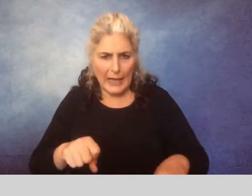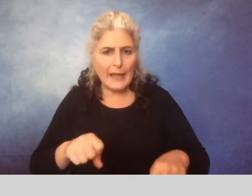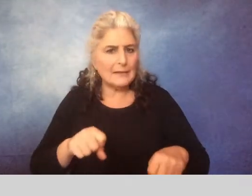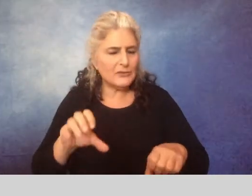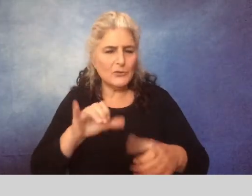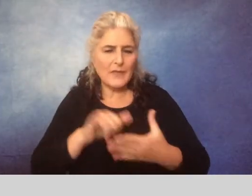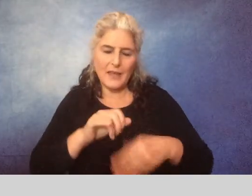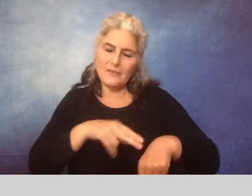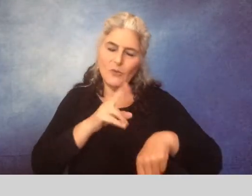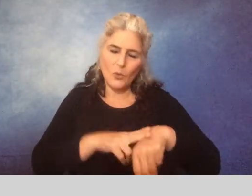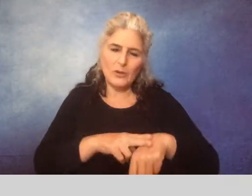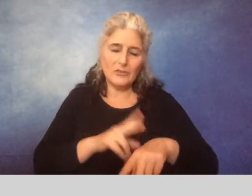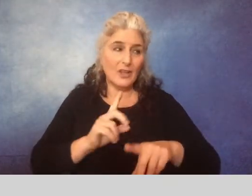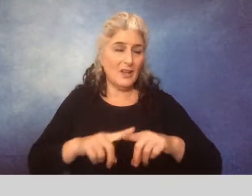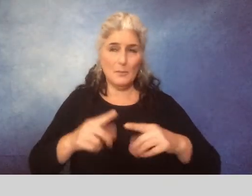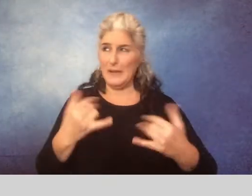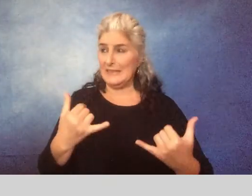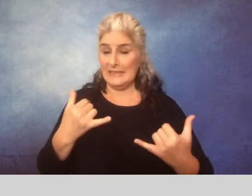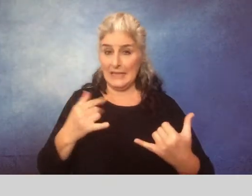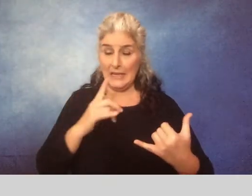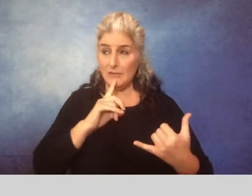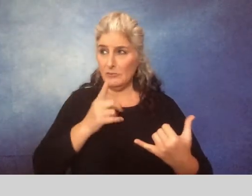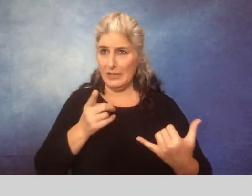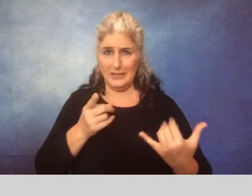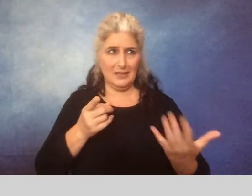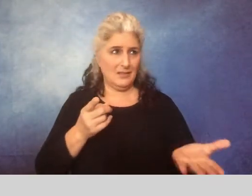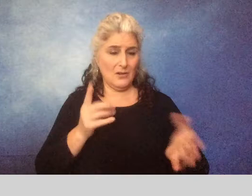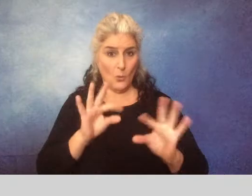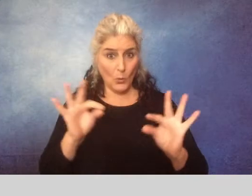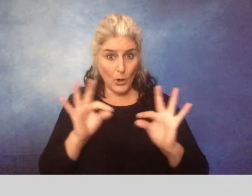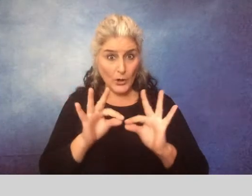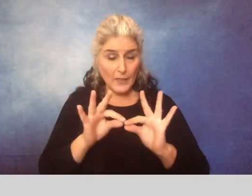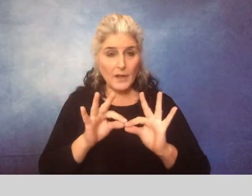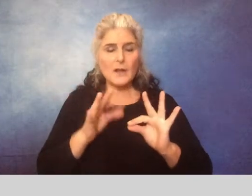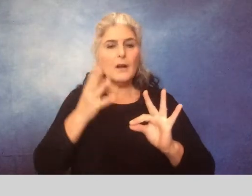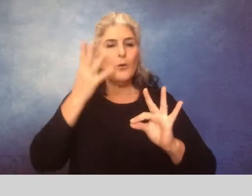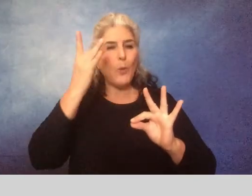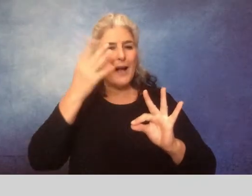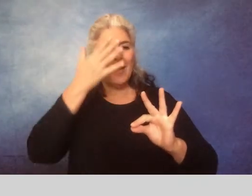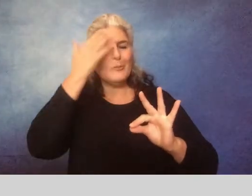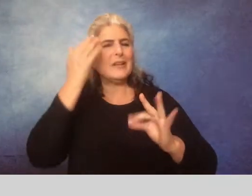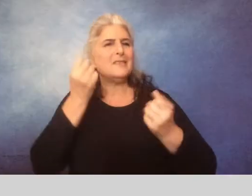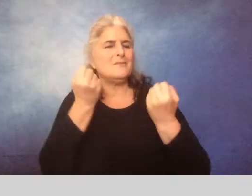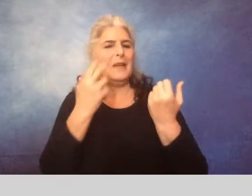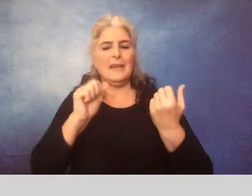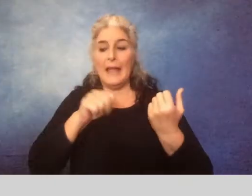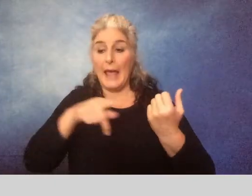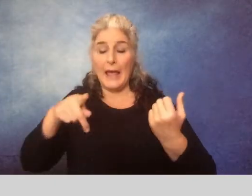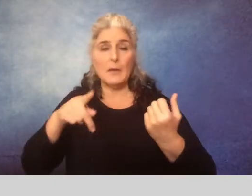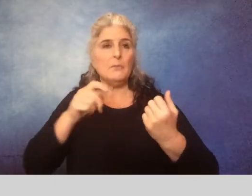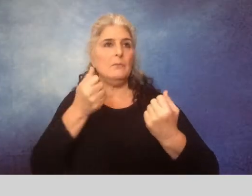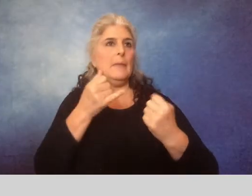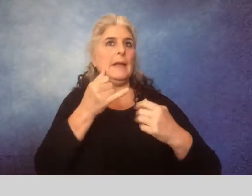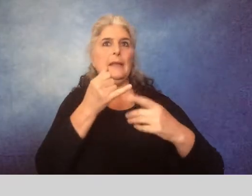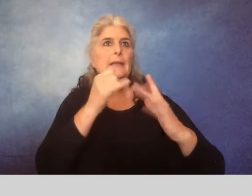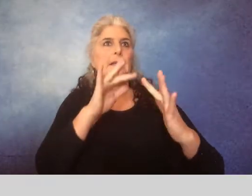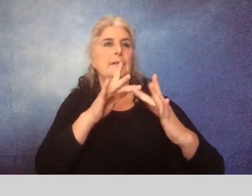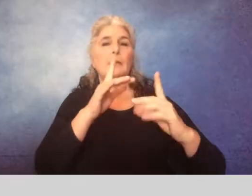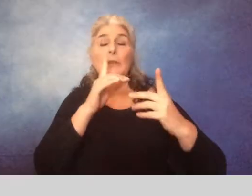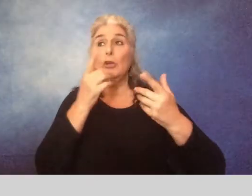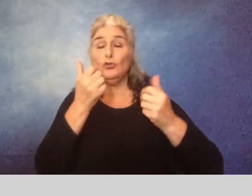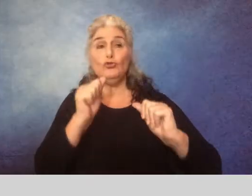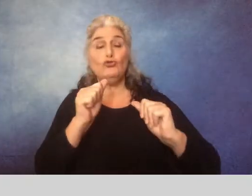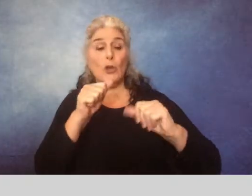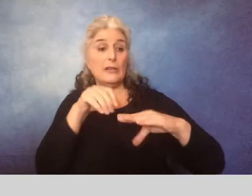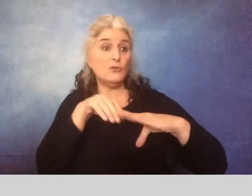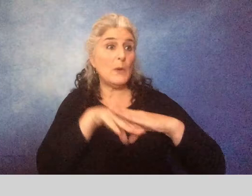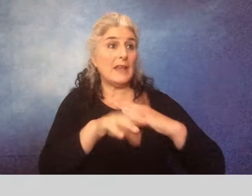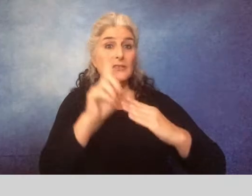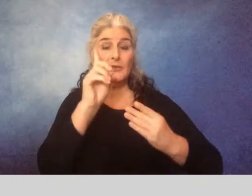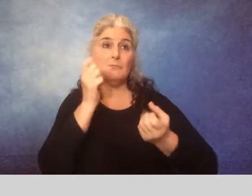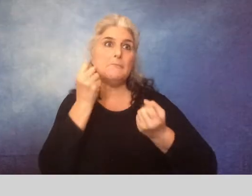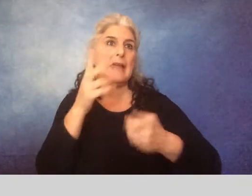But in today's day and age, you'd be hard pressed to find a site on application that allow you to make unlimited password attempts without trying to stop you in between.